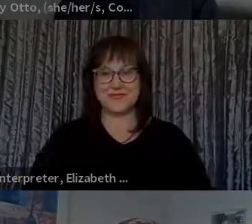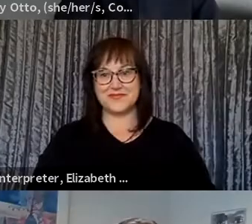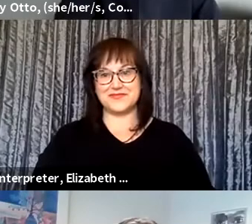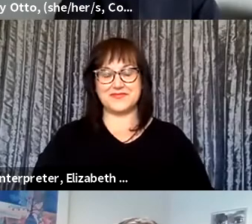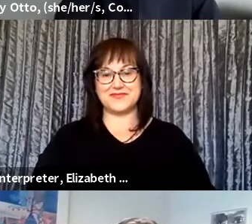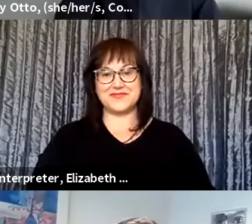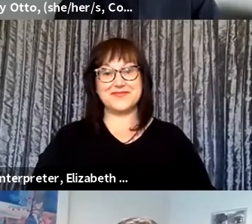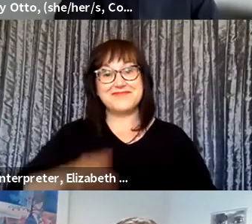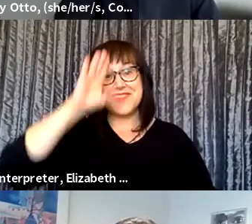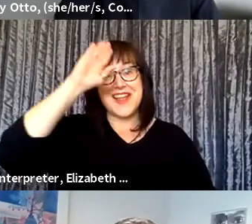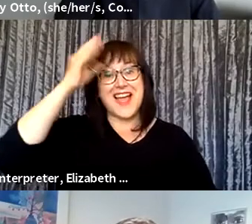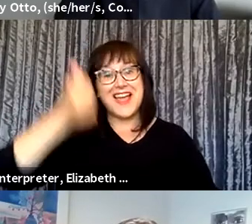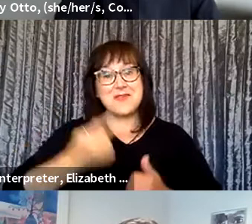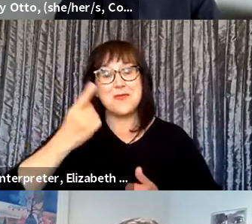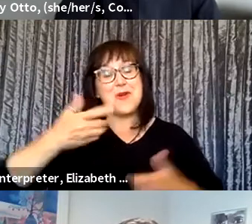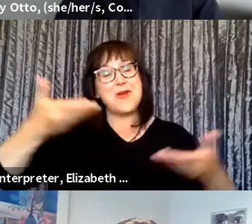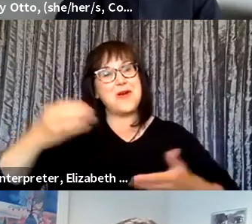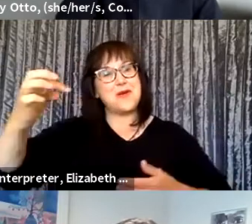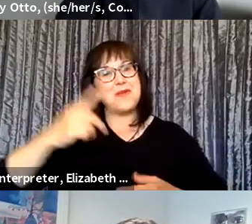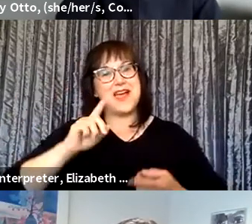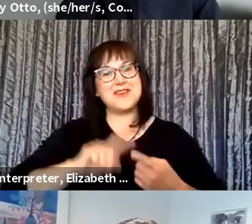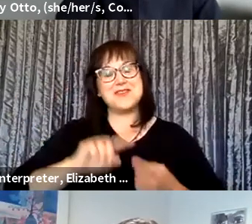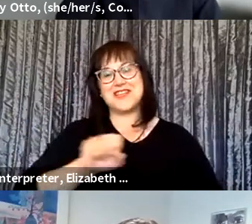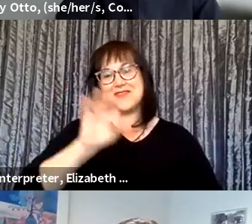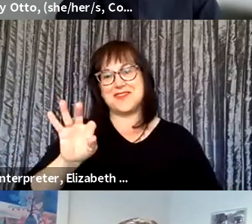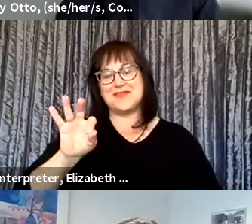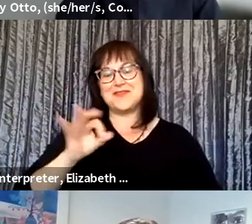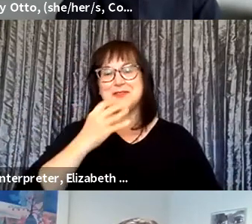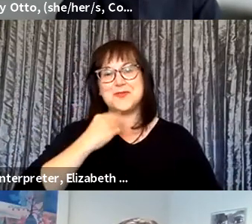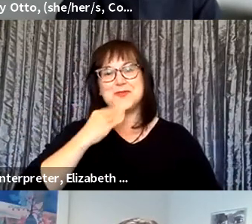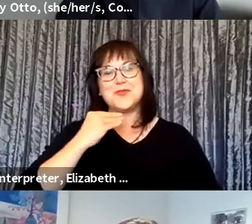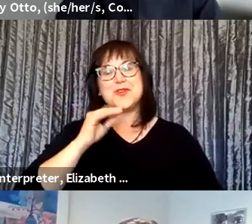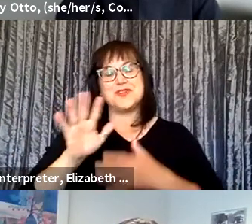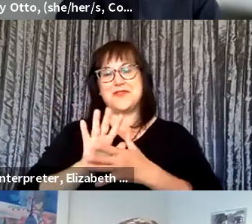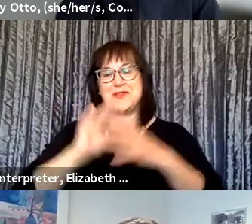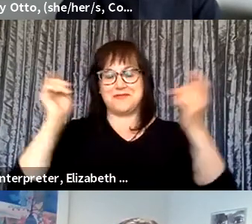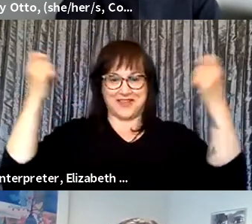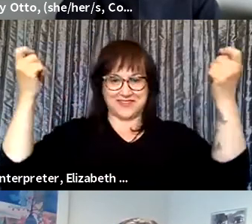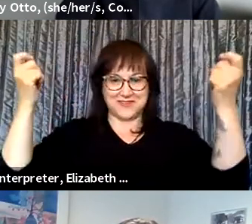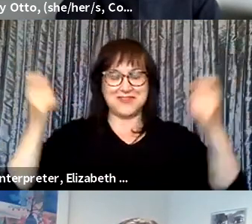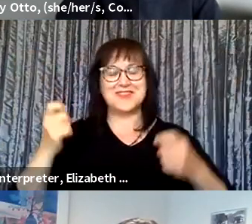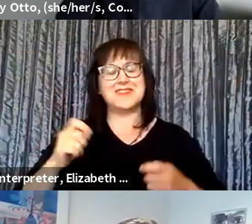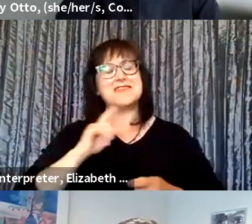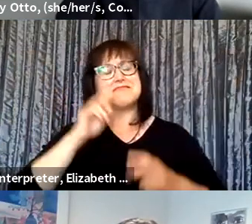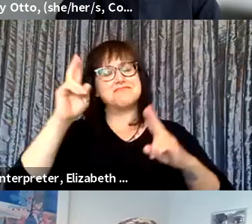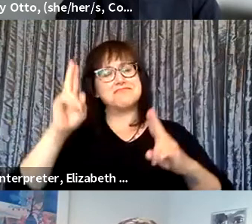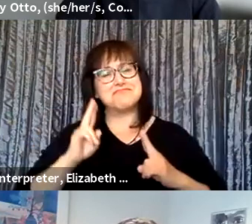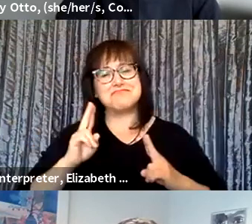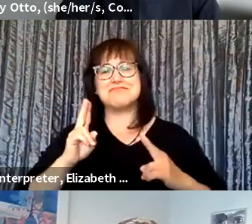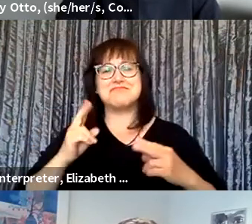Hi, everyone, and welcome back to the San Francisco Jewish Film Festival. I'm really honored to have the whole film team,